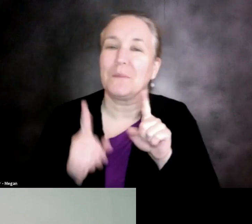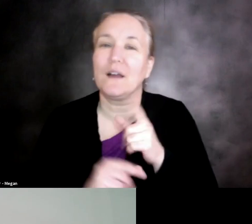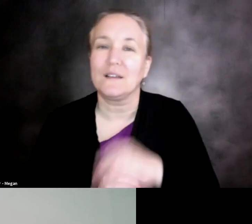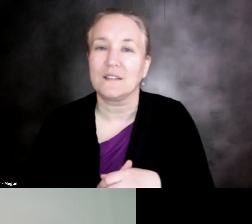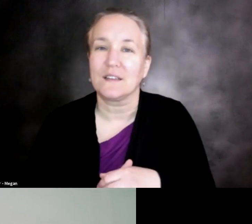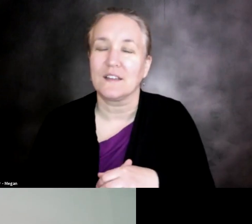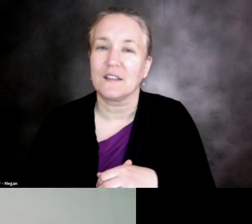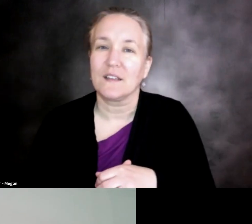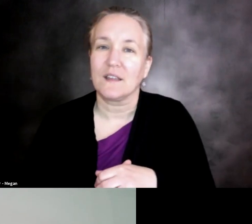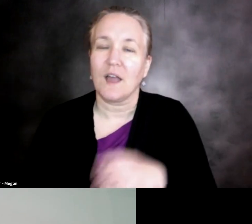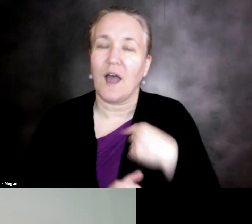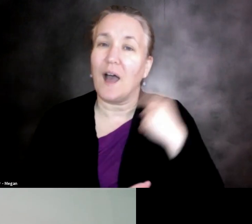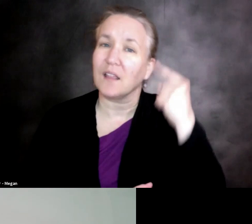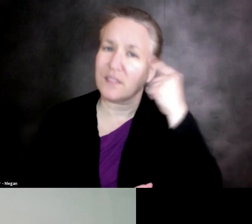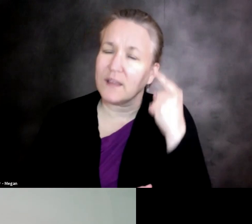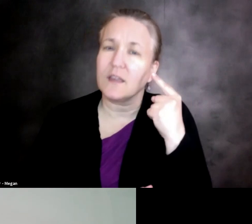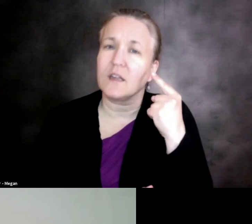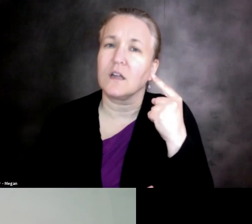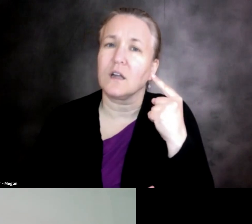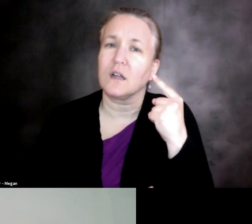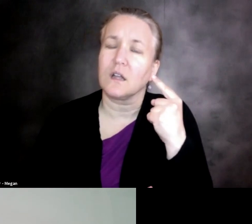I think what drew me, actually, was